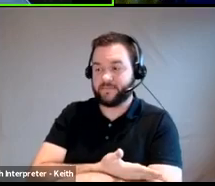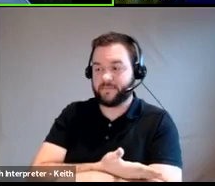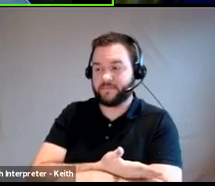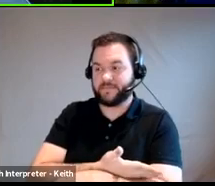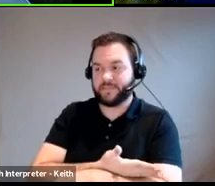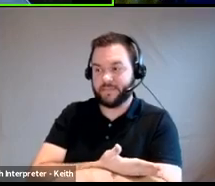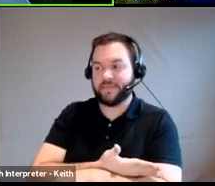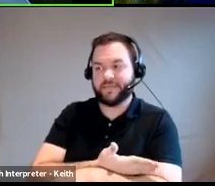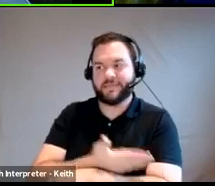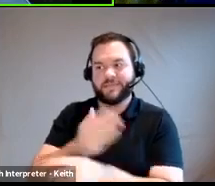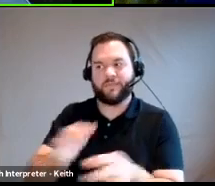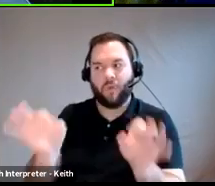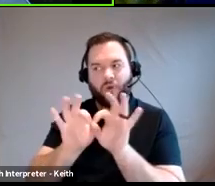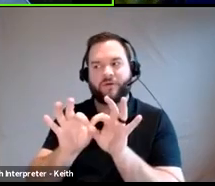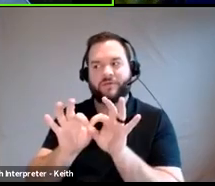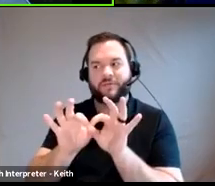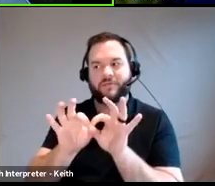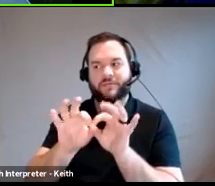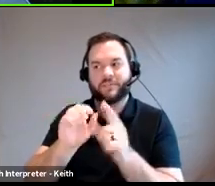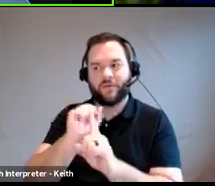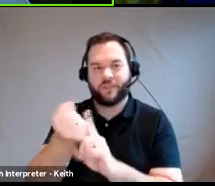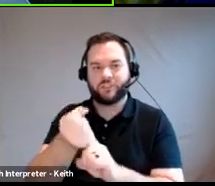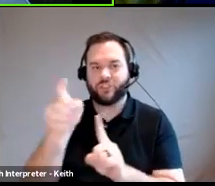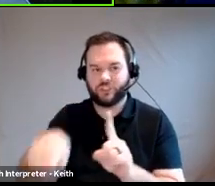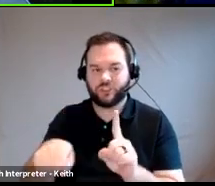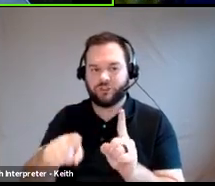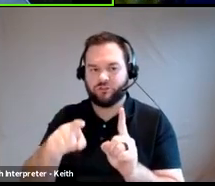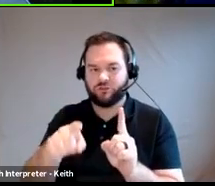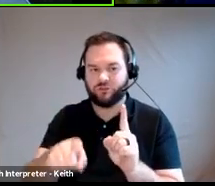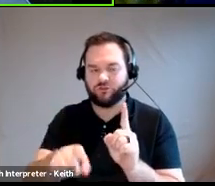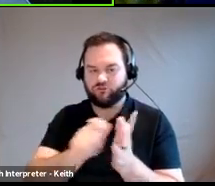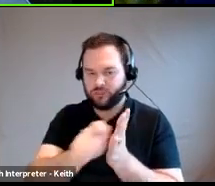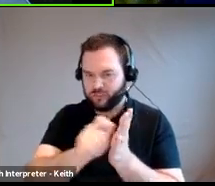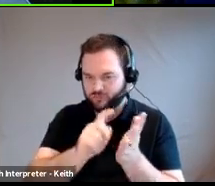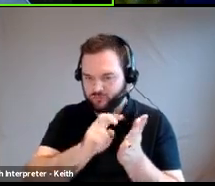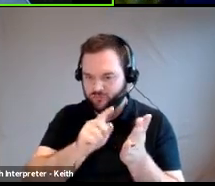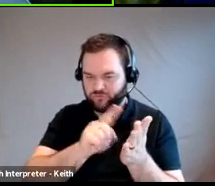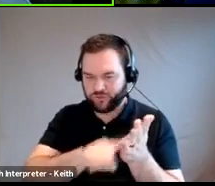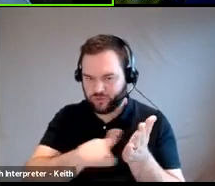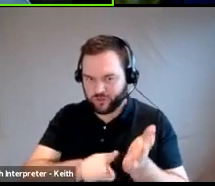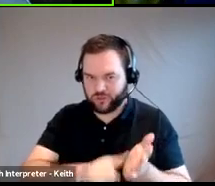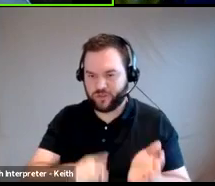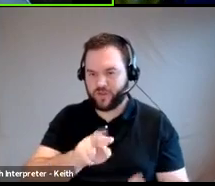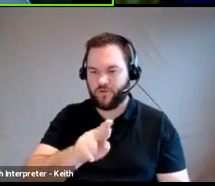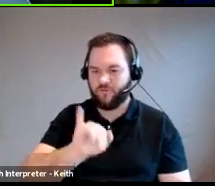with the sun that with the sun, and that's a really, really. really eally important in case eally important in case that everybody should know about as